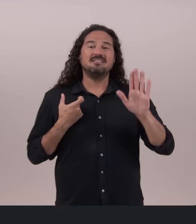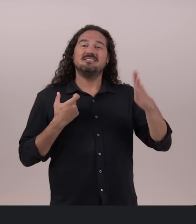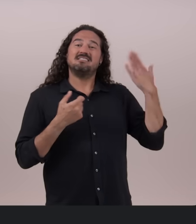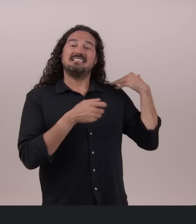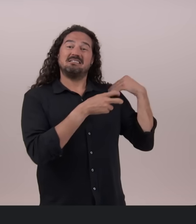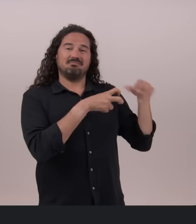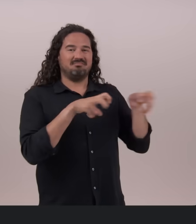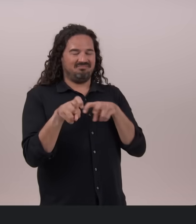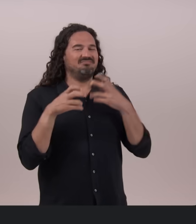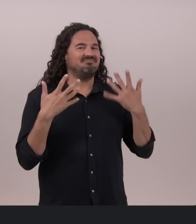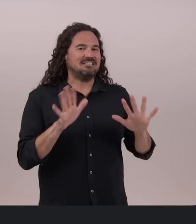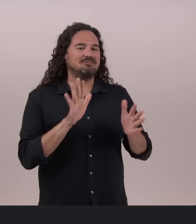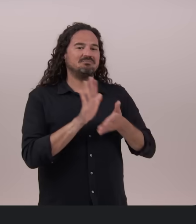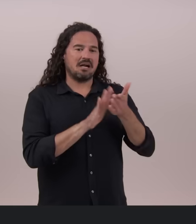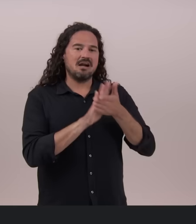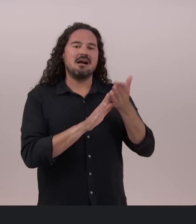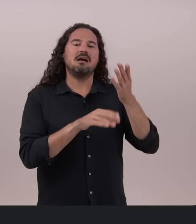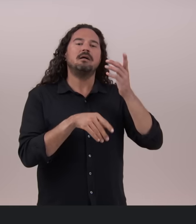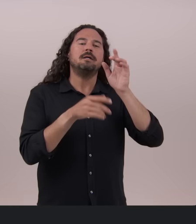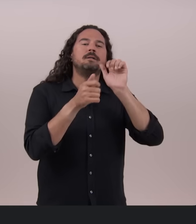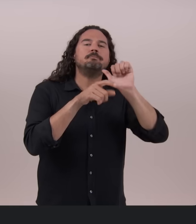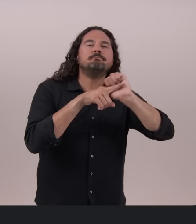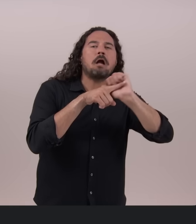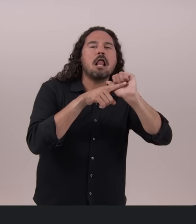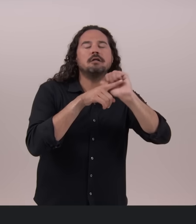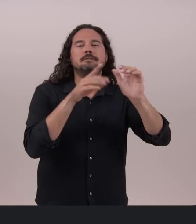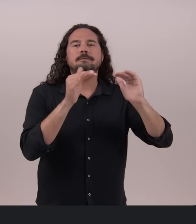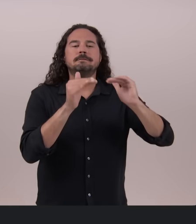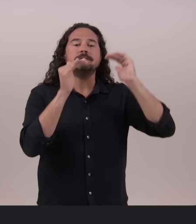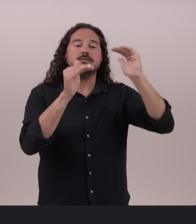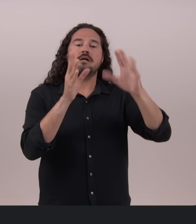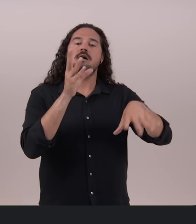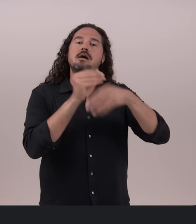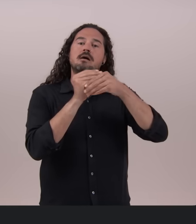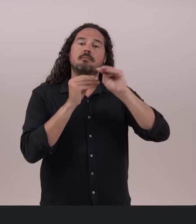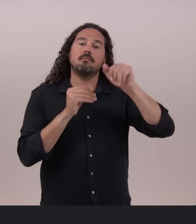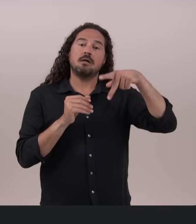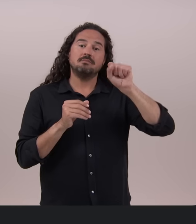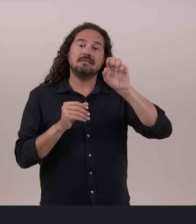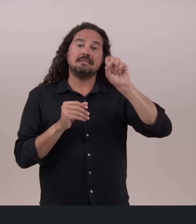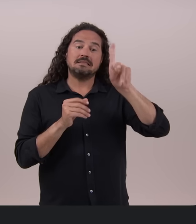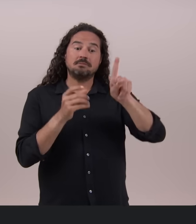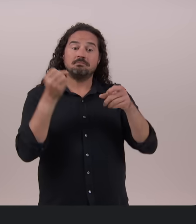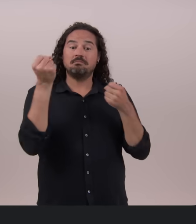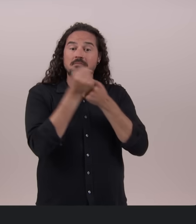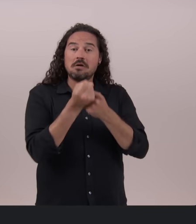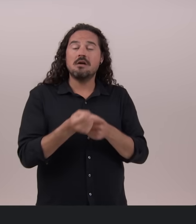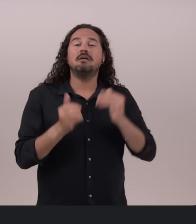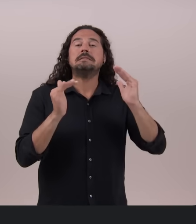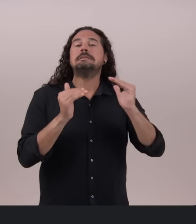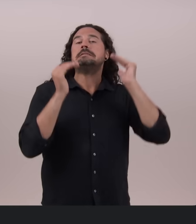a bit of time on a few polished tasks like adding maps, SDK support and fancier animations.